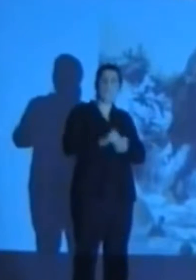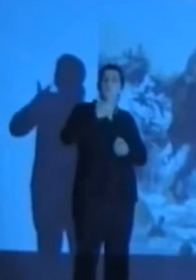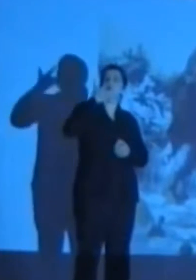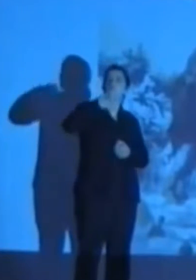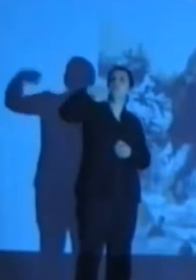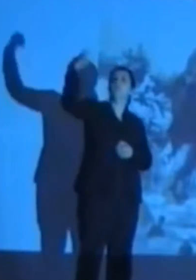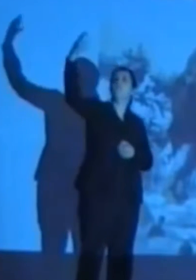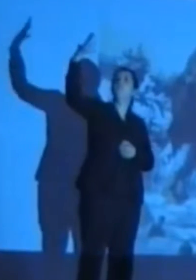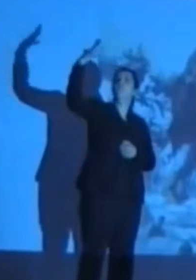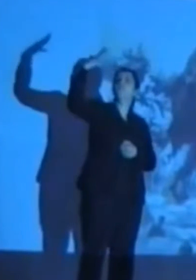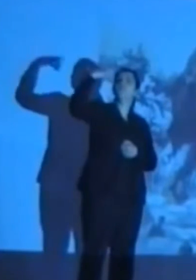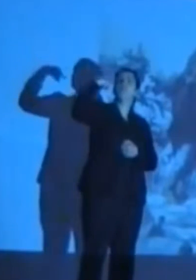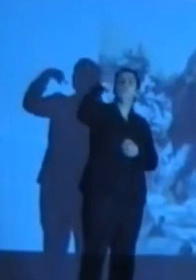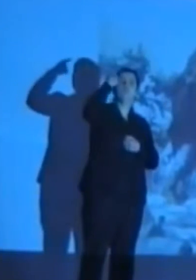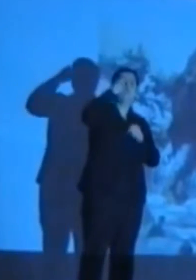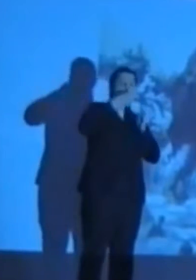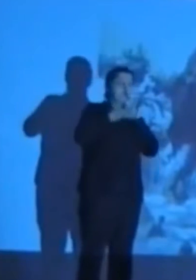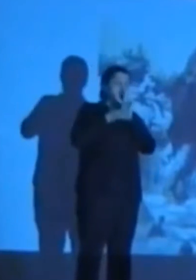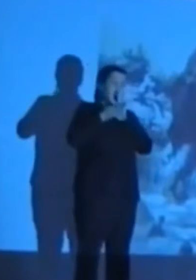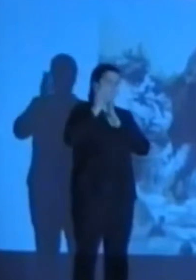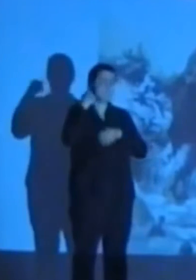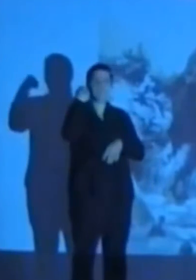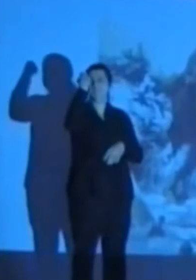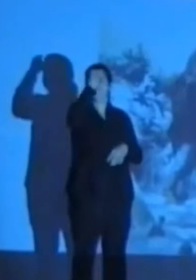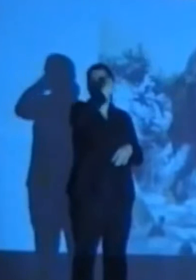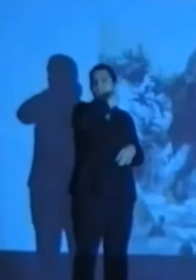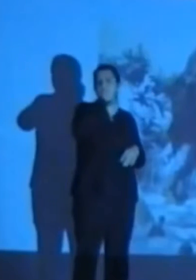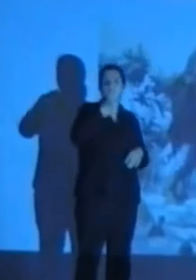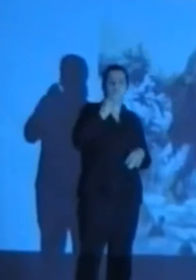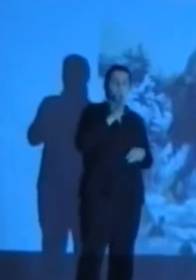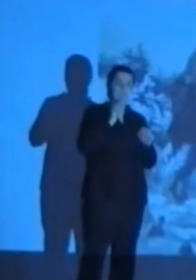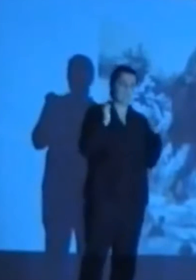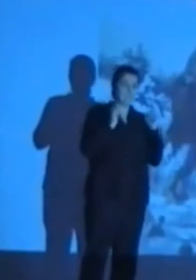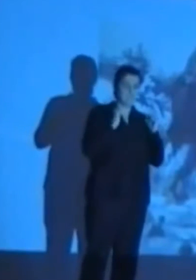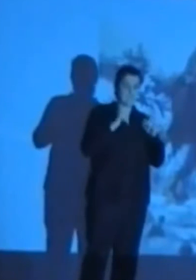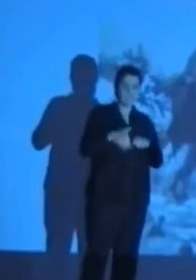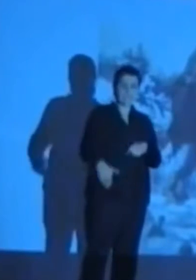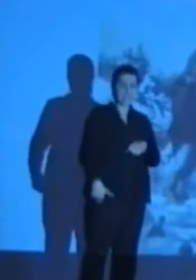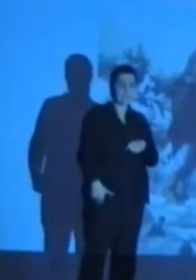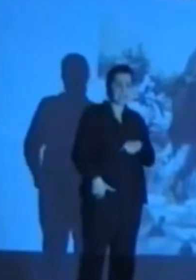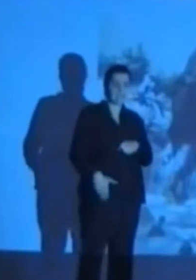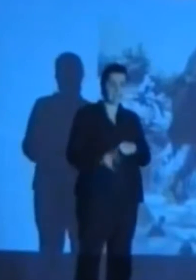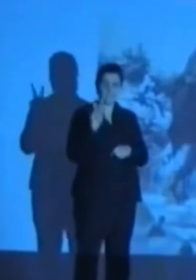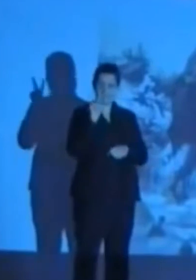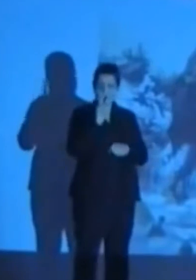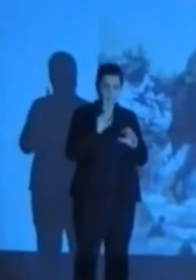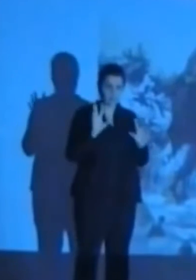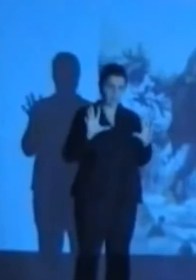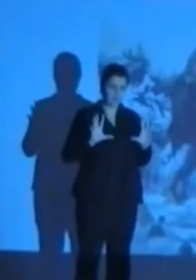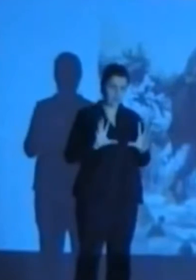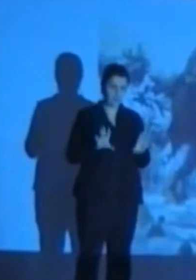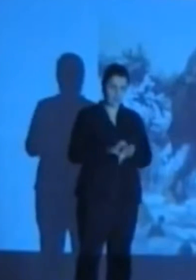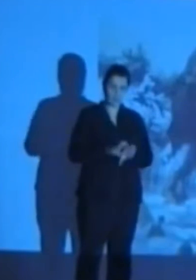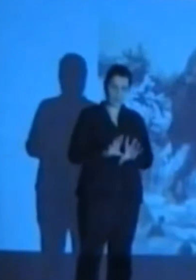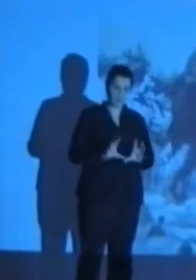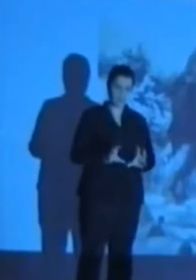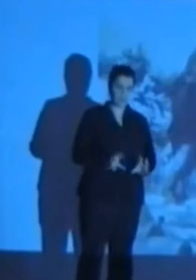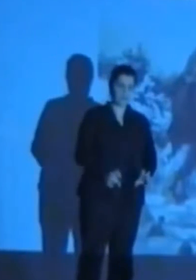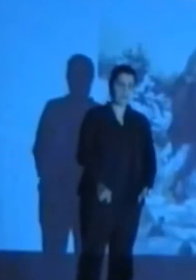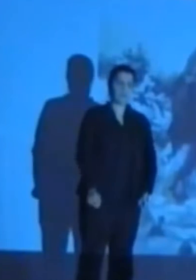Heat her dew-soft cheek doth wither, Frosts her feeble knees make blue.